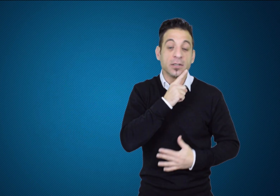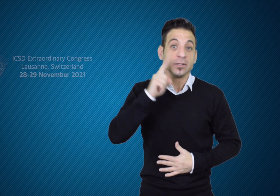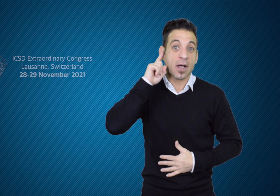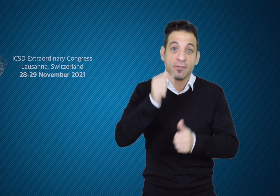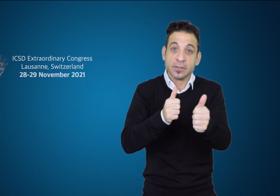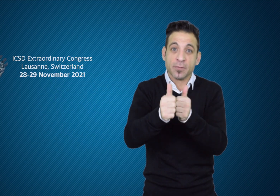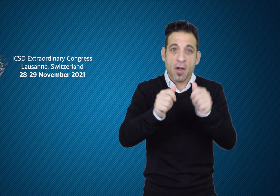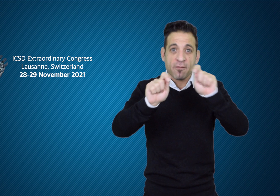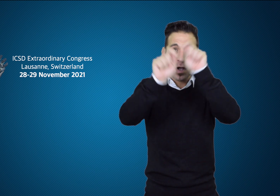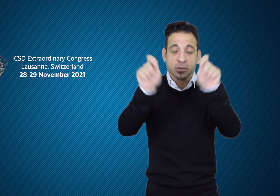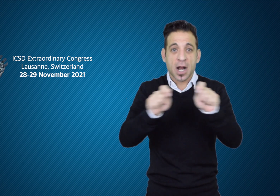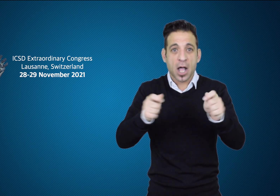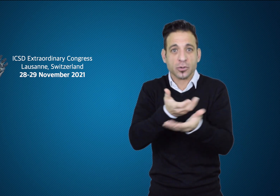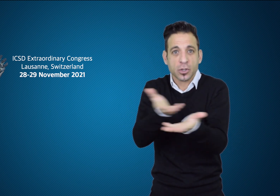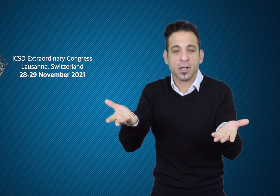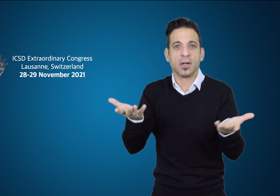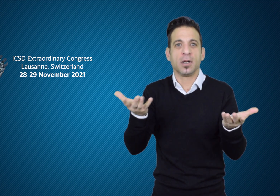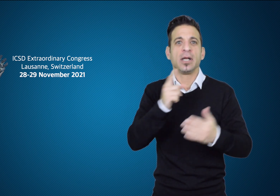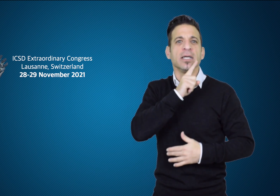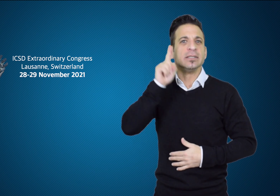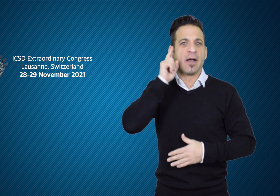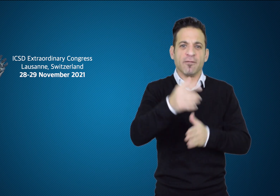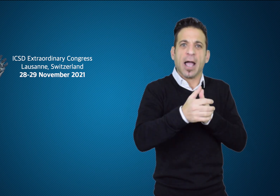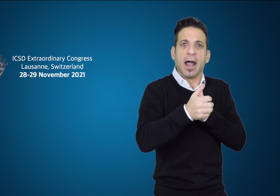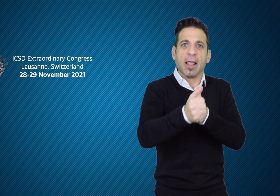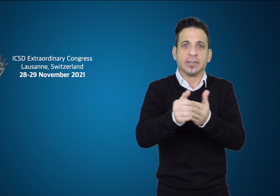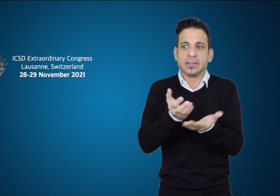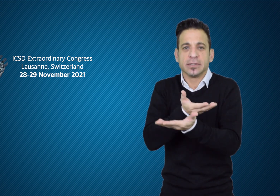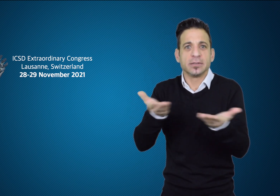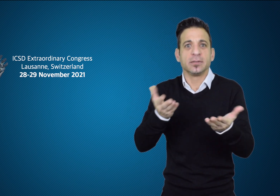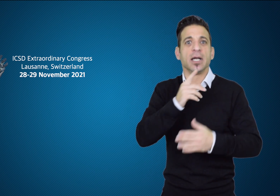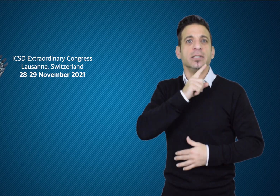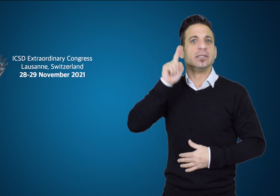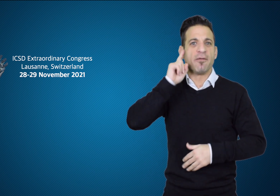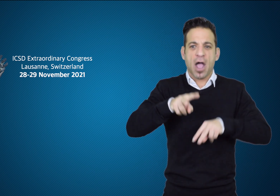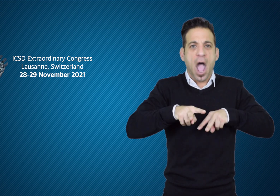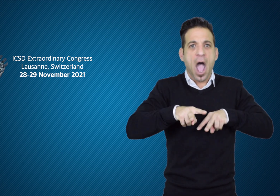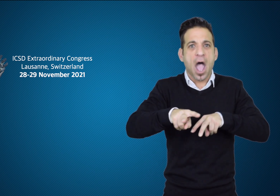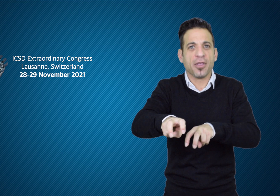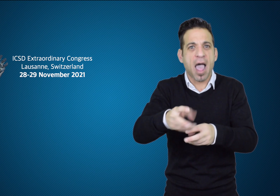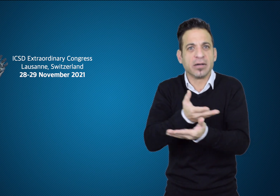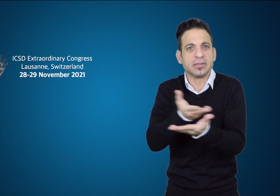Deaf Sports Federations, Deaf leaders, Deaf athletes and